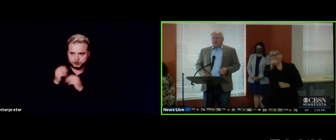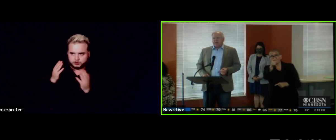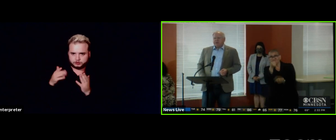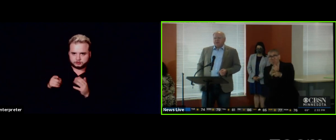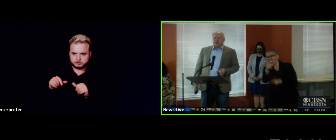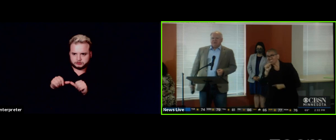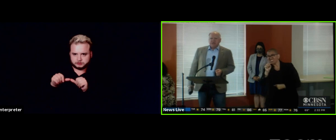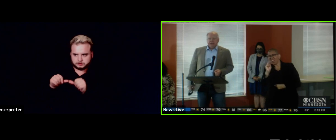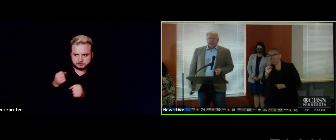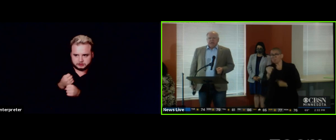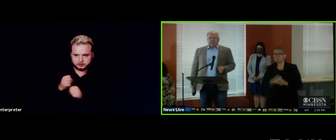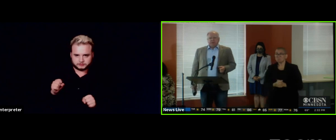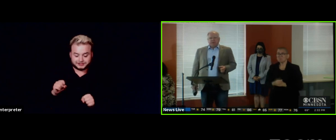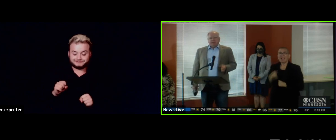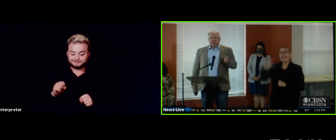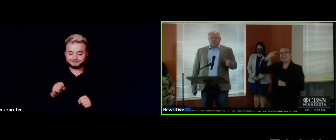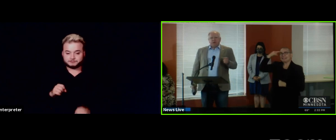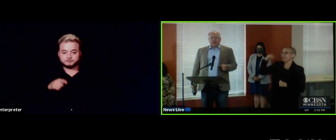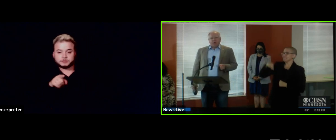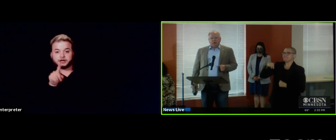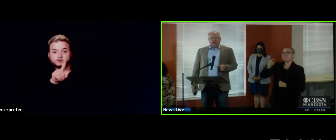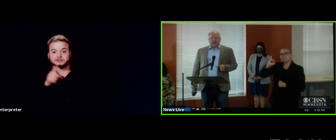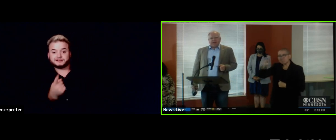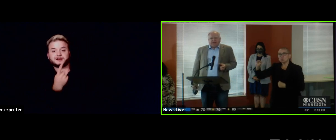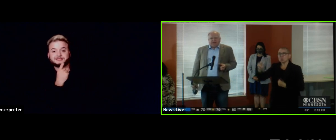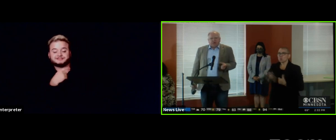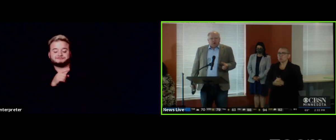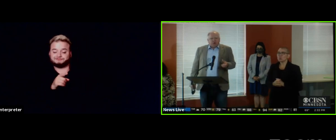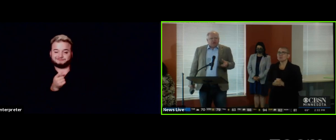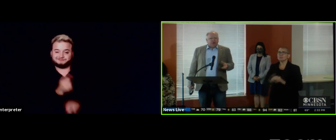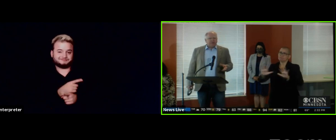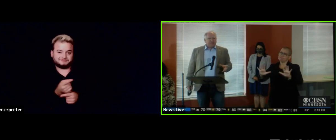Minnesotans, this is what I don't want to do. I think New York's doing this. Because